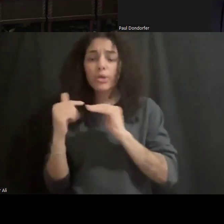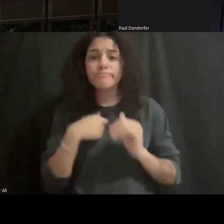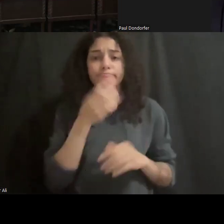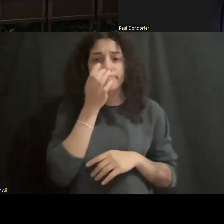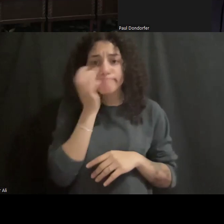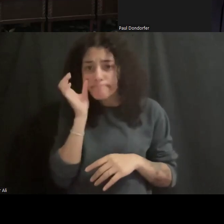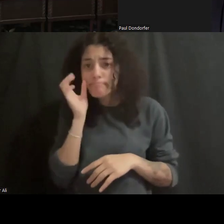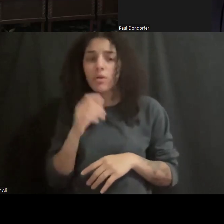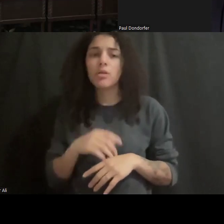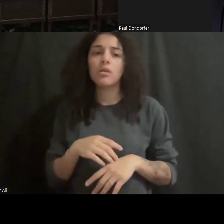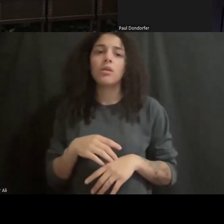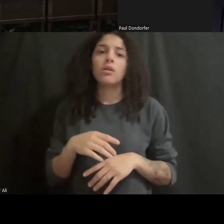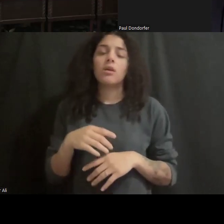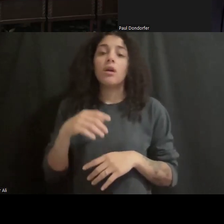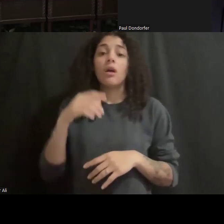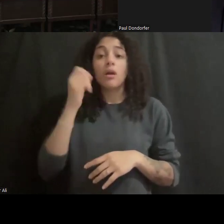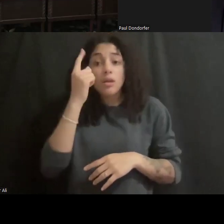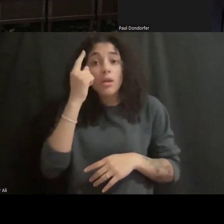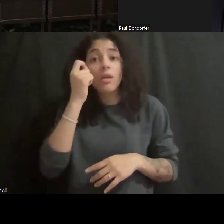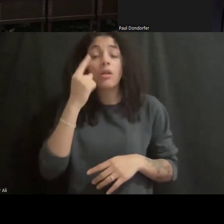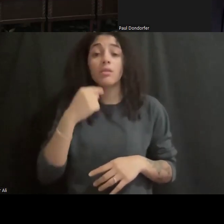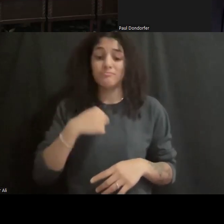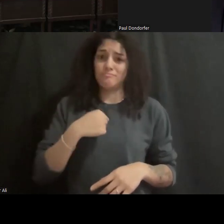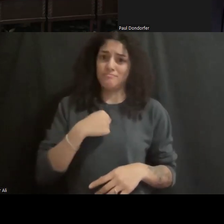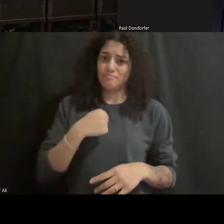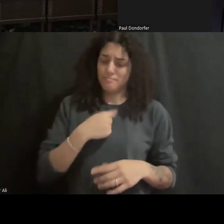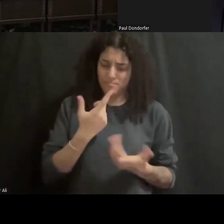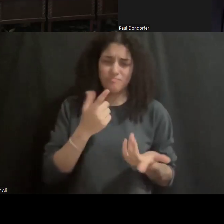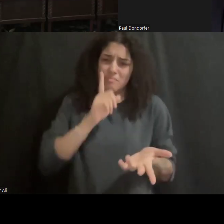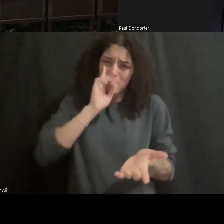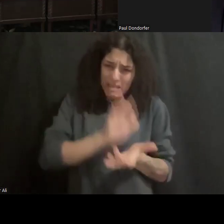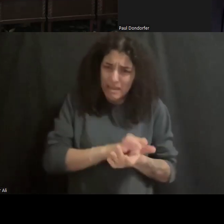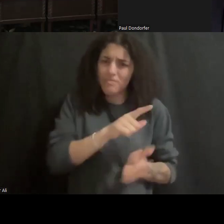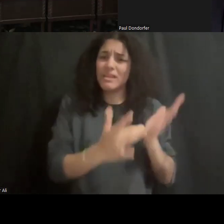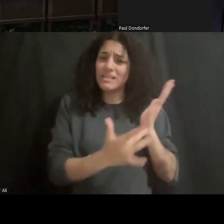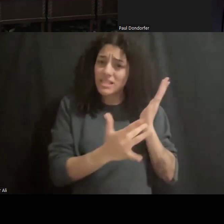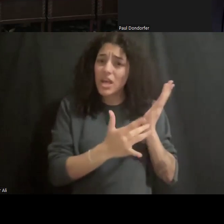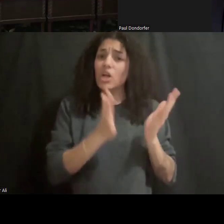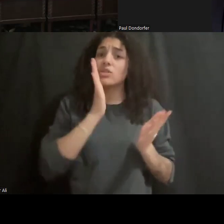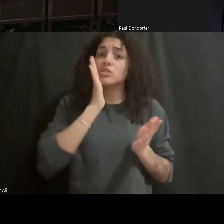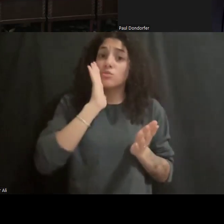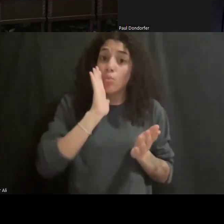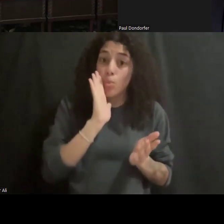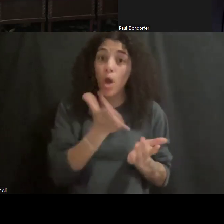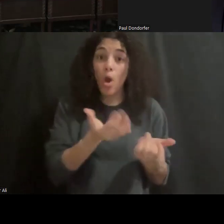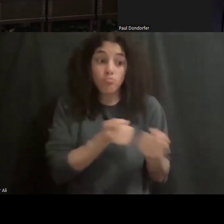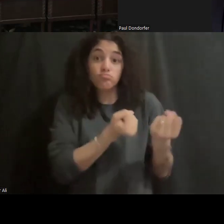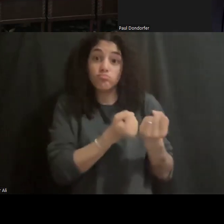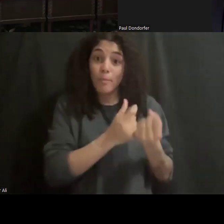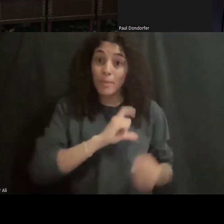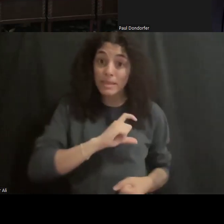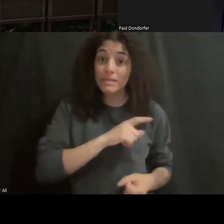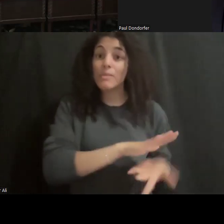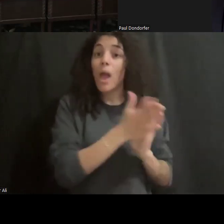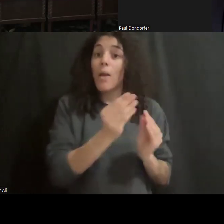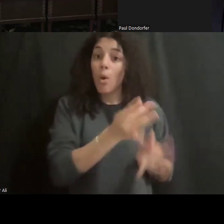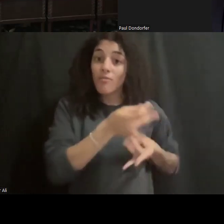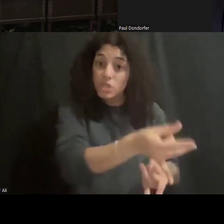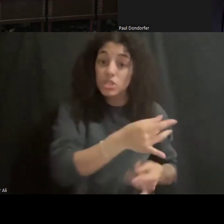I believe that this technology will help law enforcement be more efficient more effective